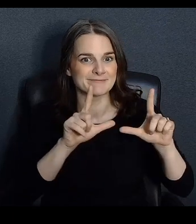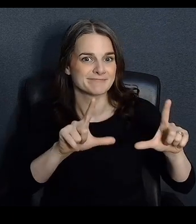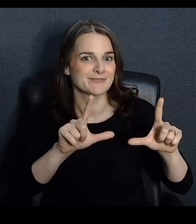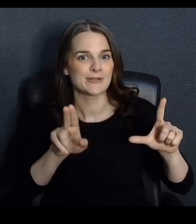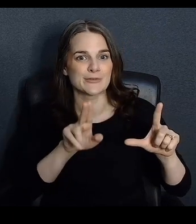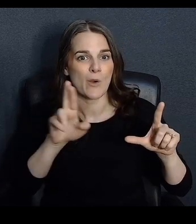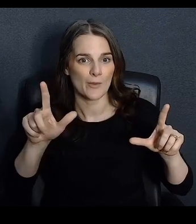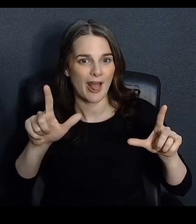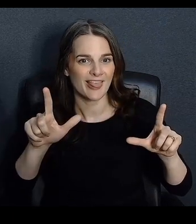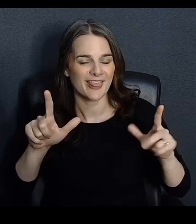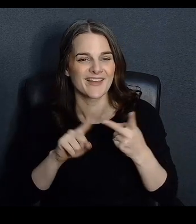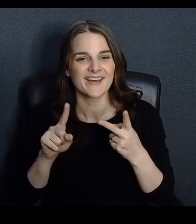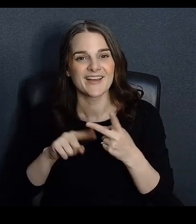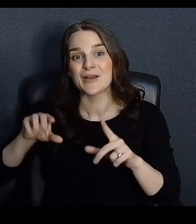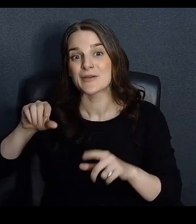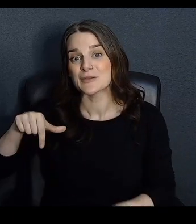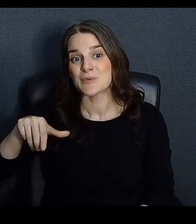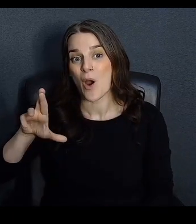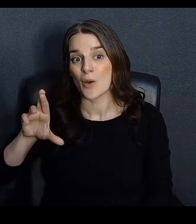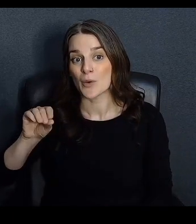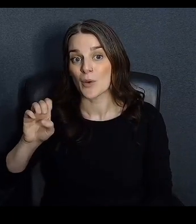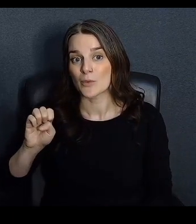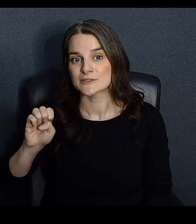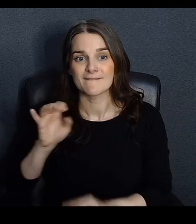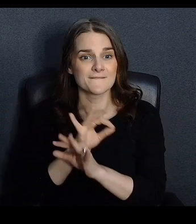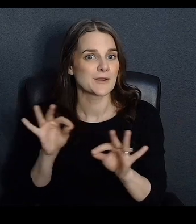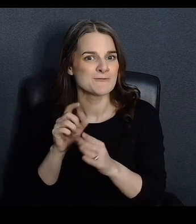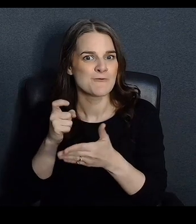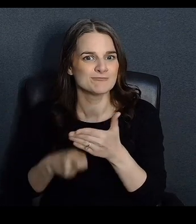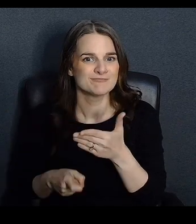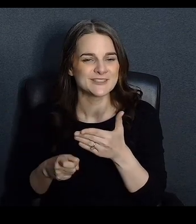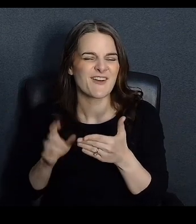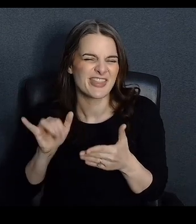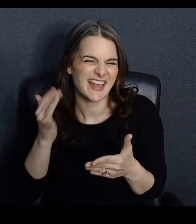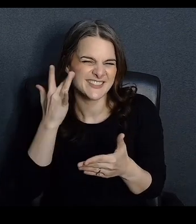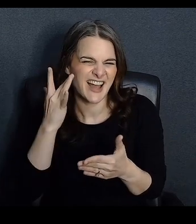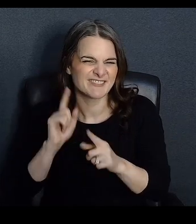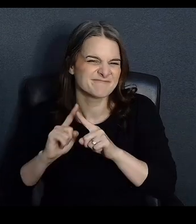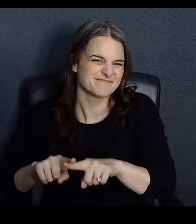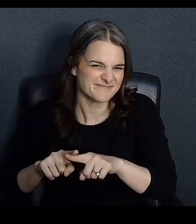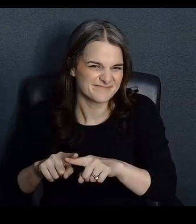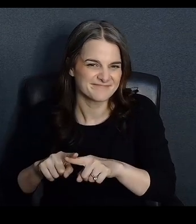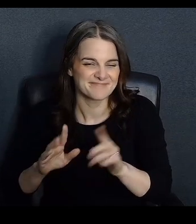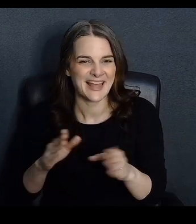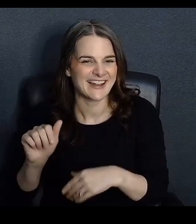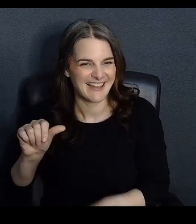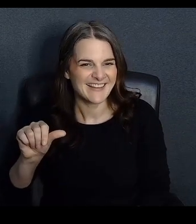So that's kind of the reason I landed on that as being plan A. Incidentally,